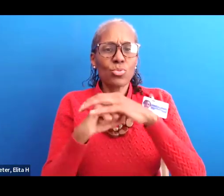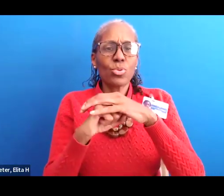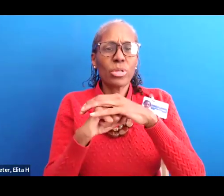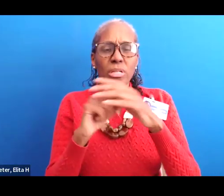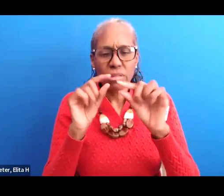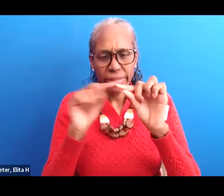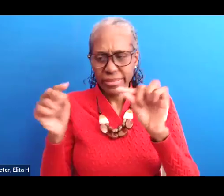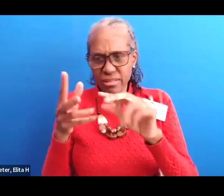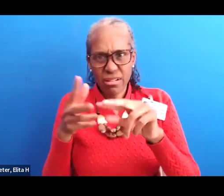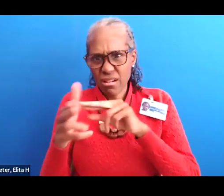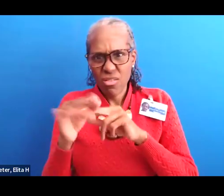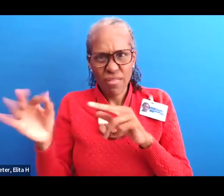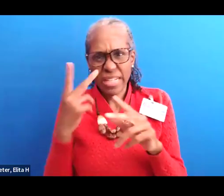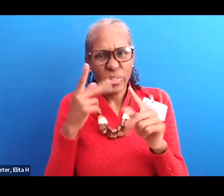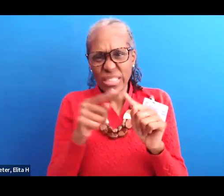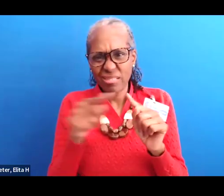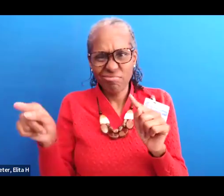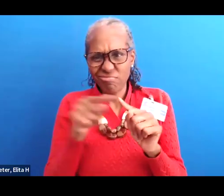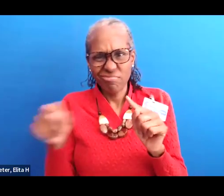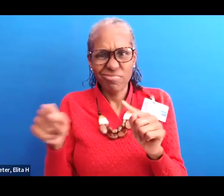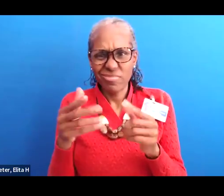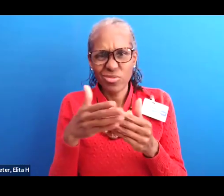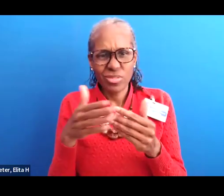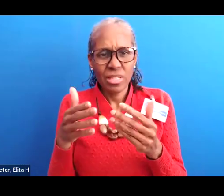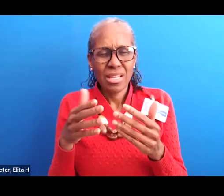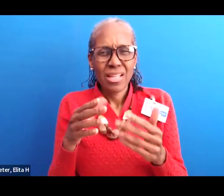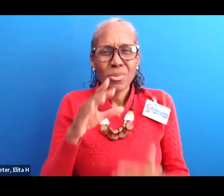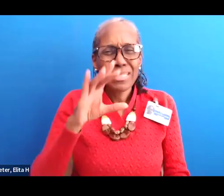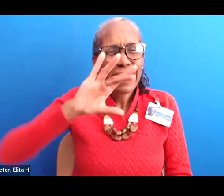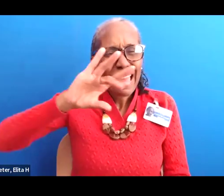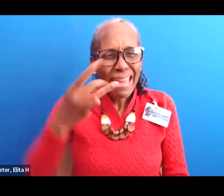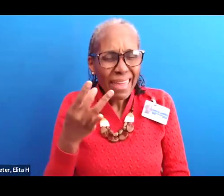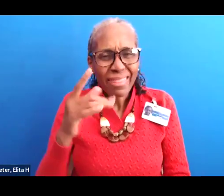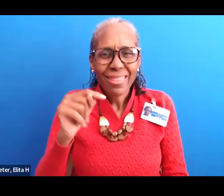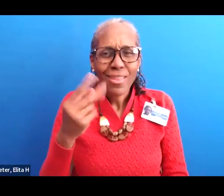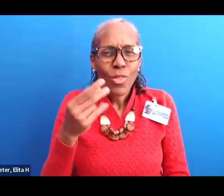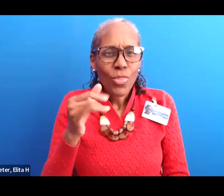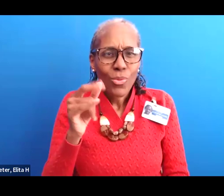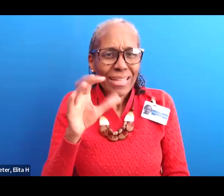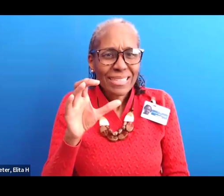I don't know if it's like the eight thoracic vertebrae or the